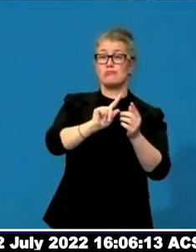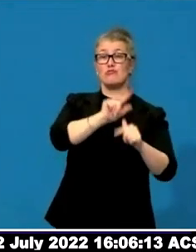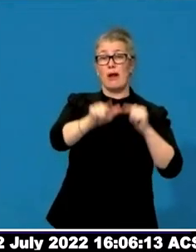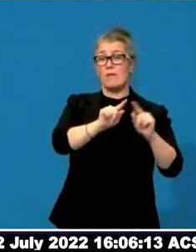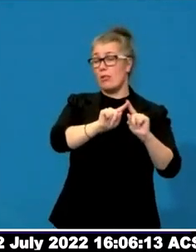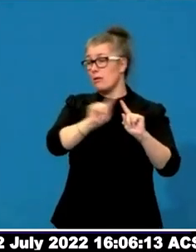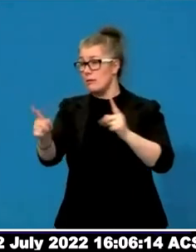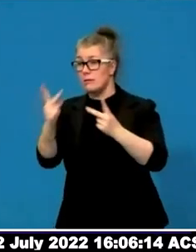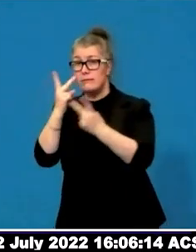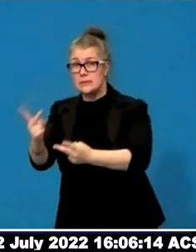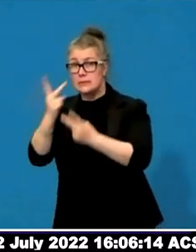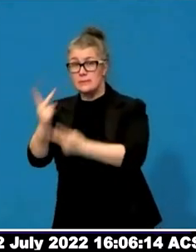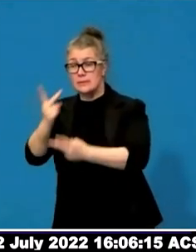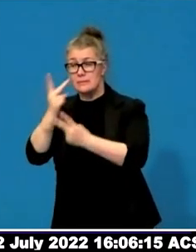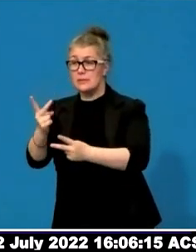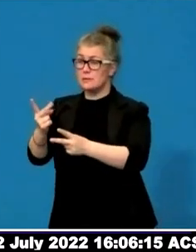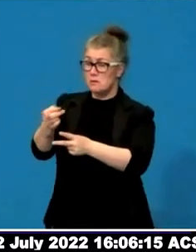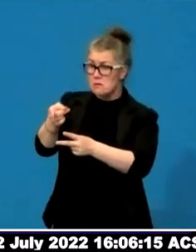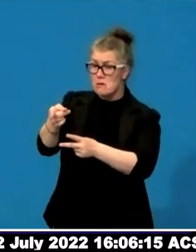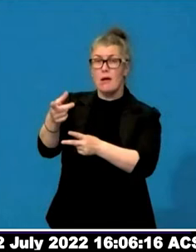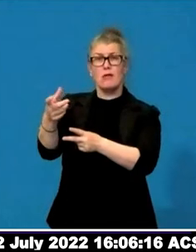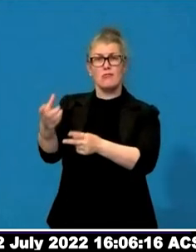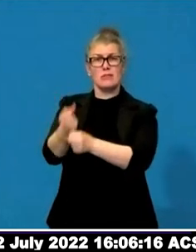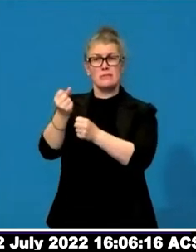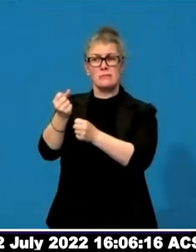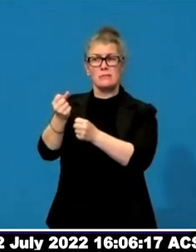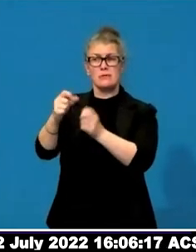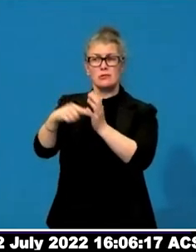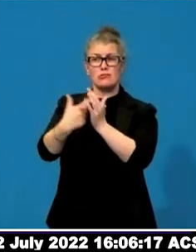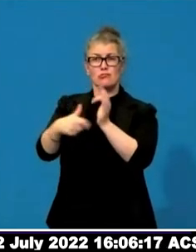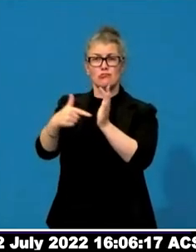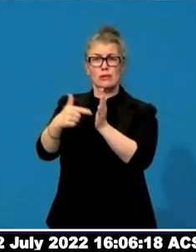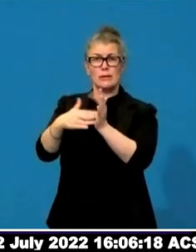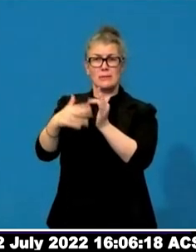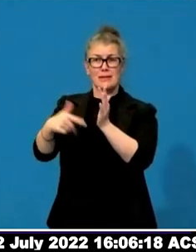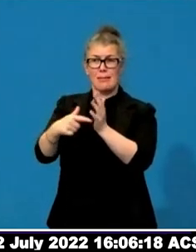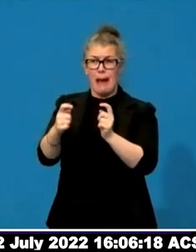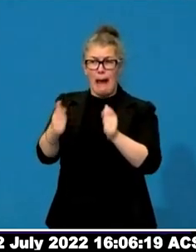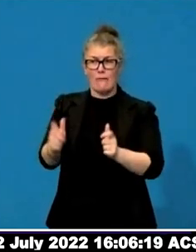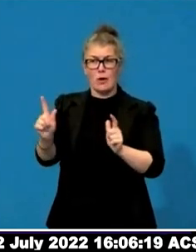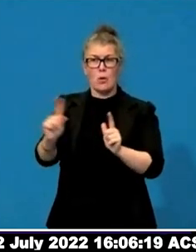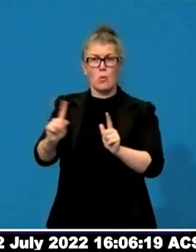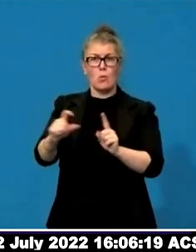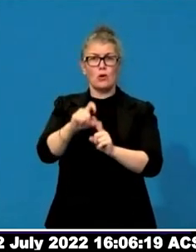And then some time after that, did he go to Cairns for rehabilitation? Yes.